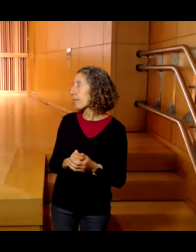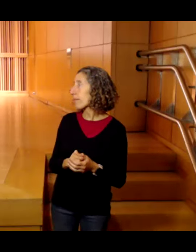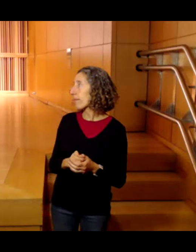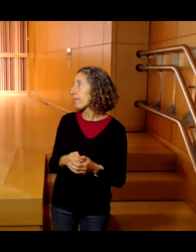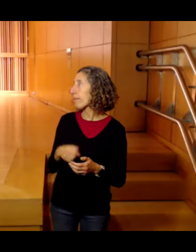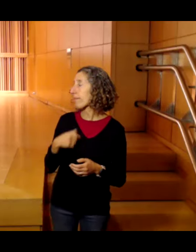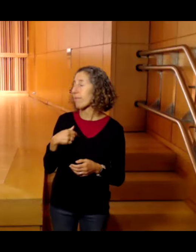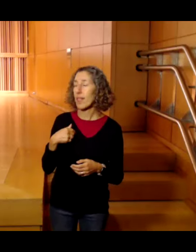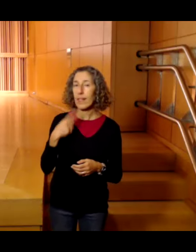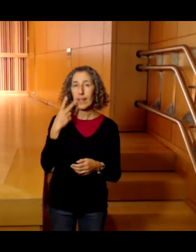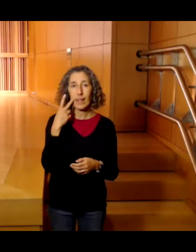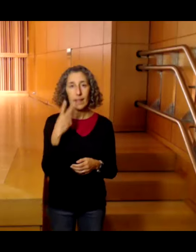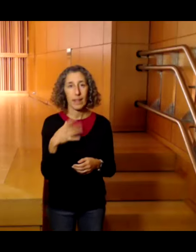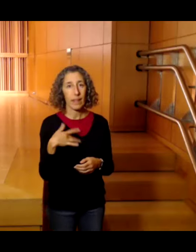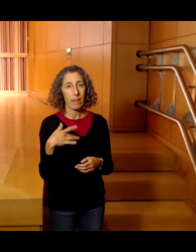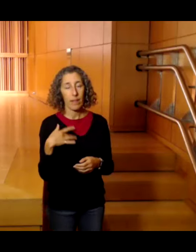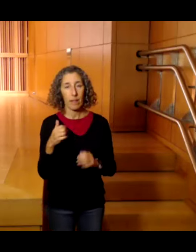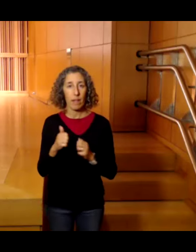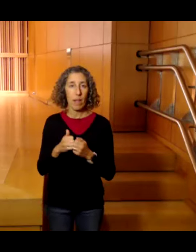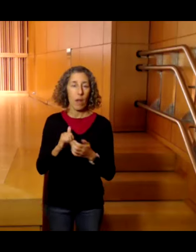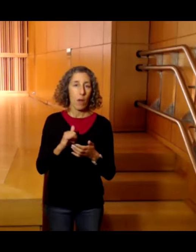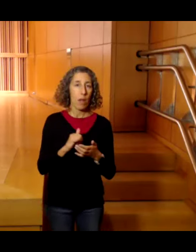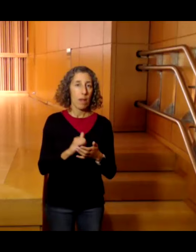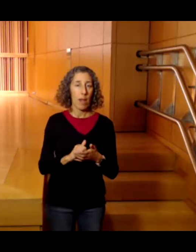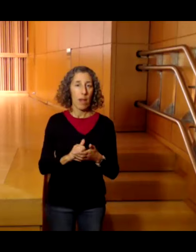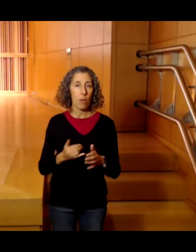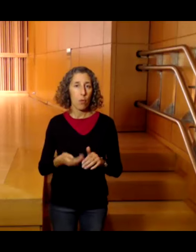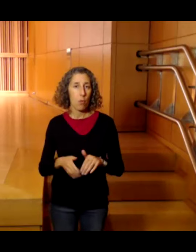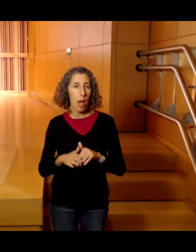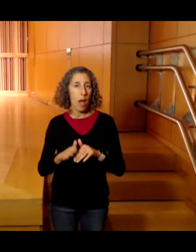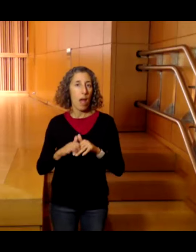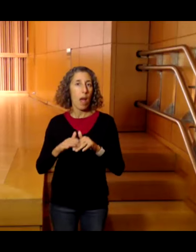One begins to fret that the particular vulgarities of this particular vulgar moment.